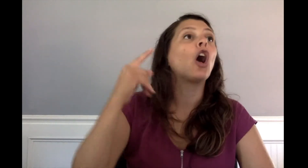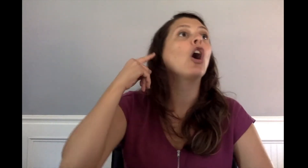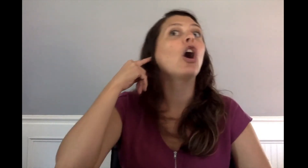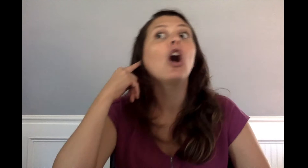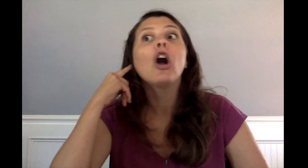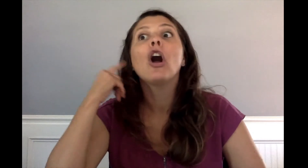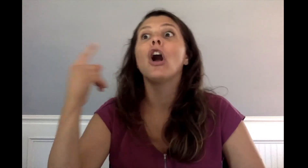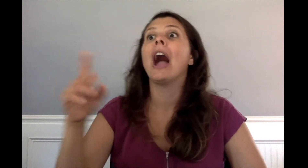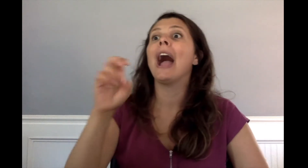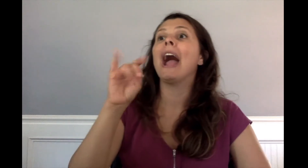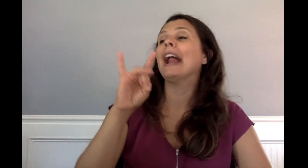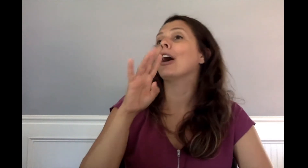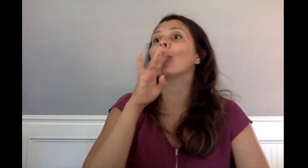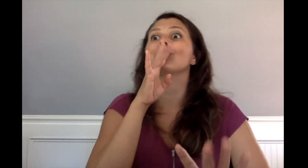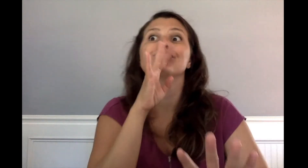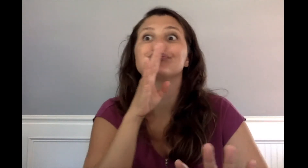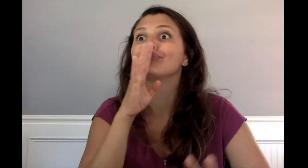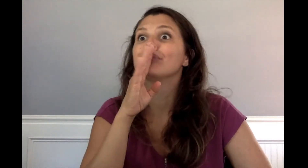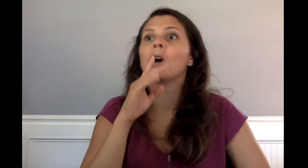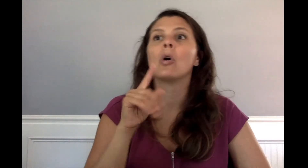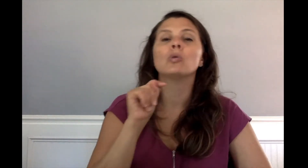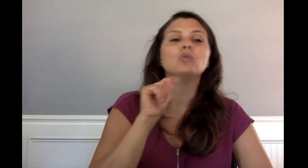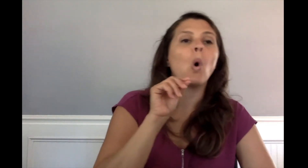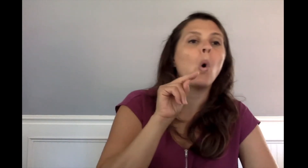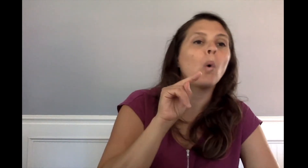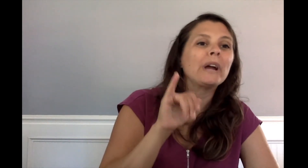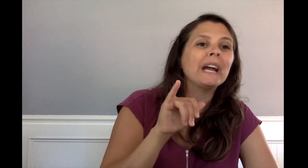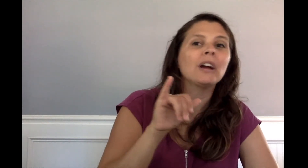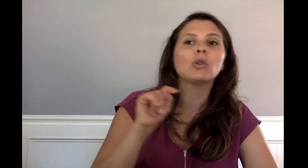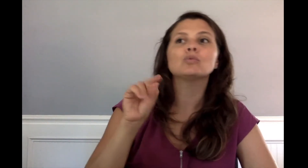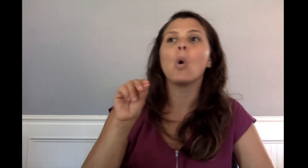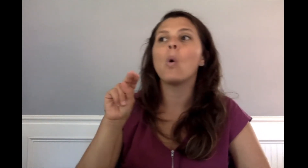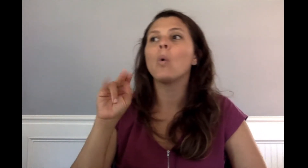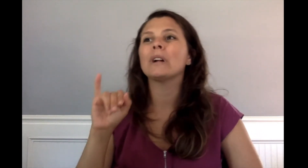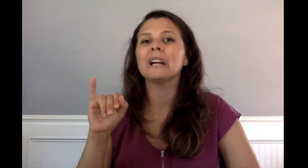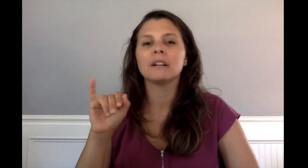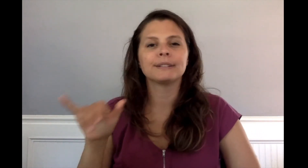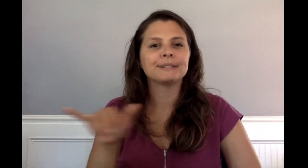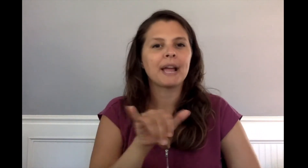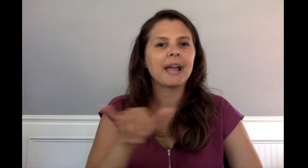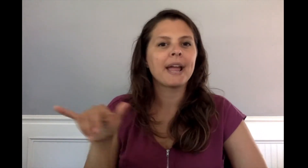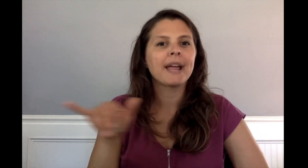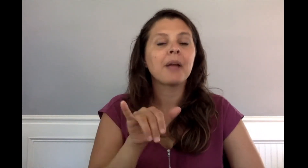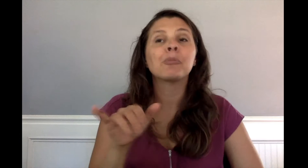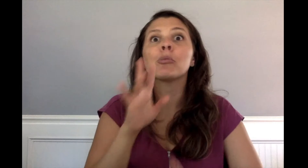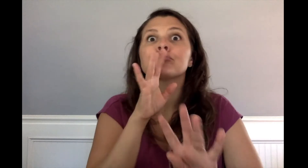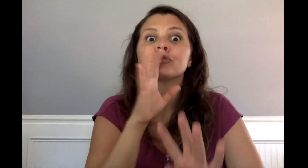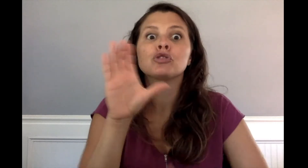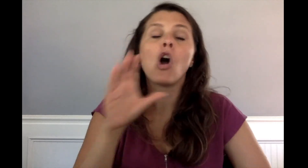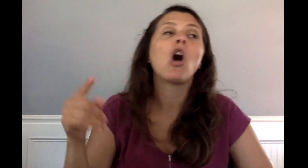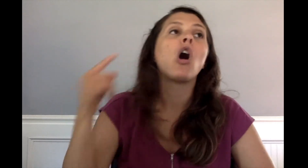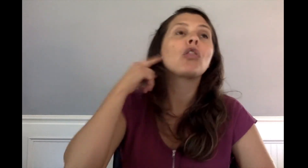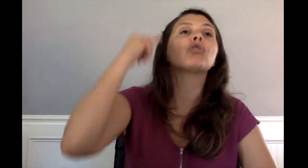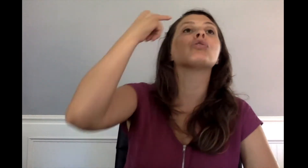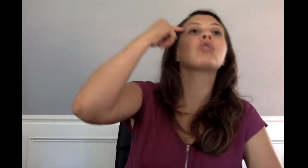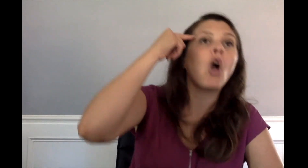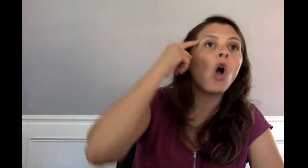So Charlie only heard what Aggie had signed.